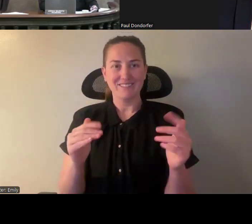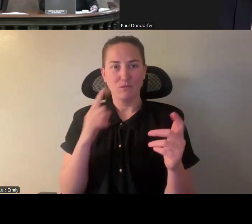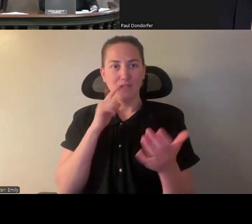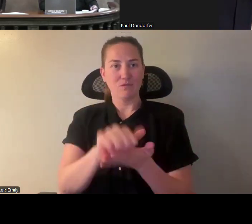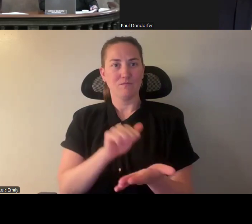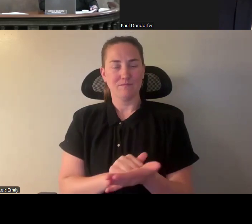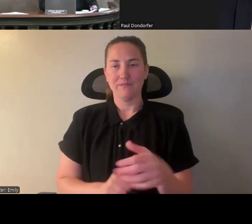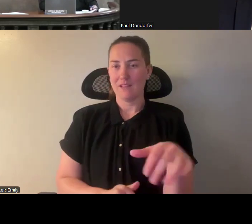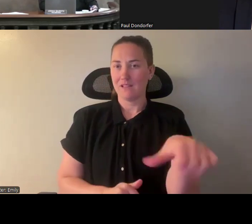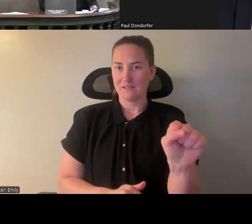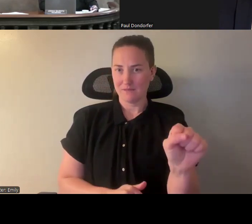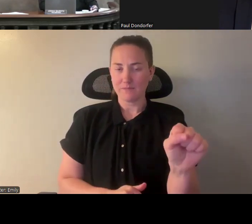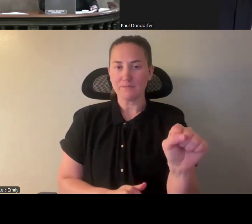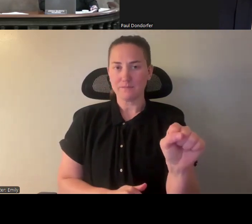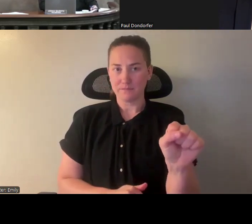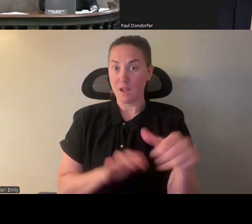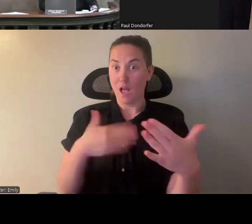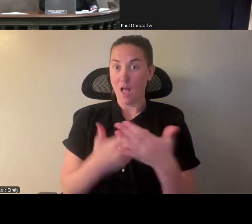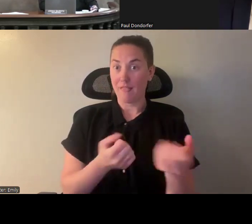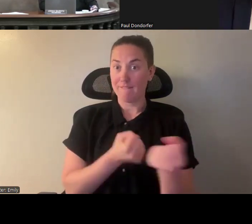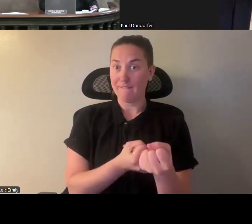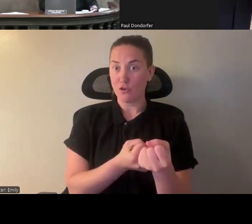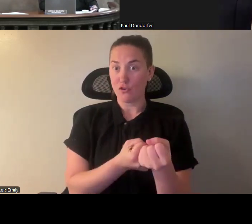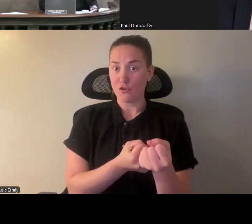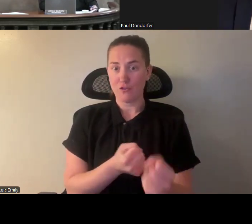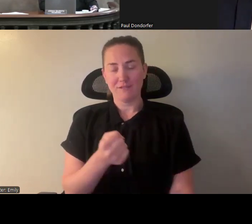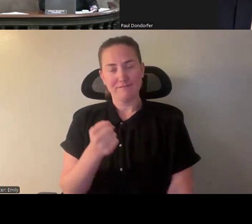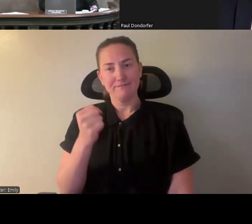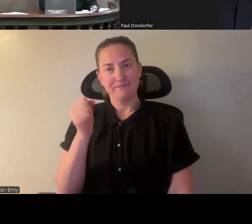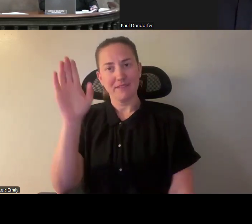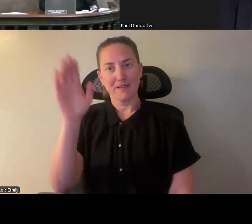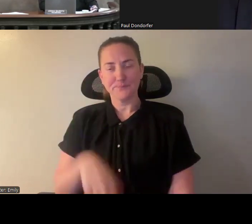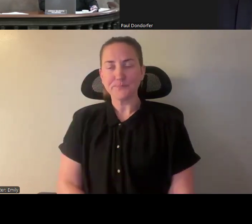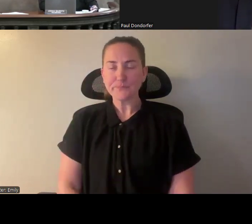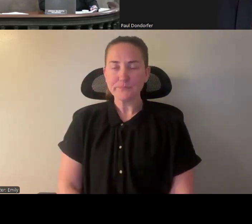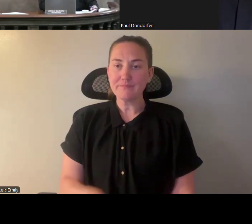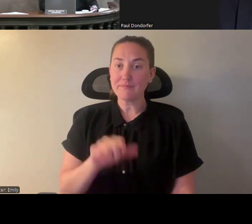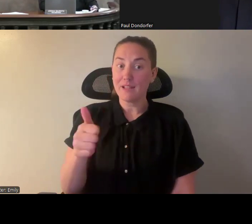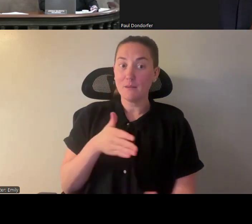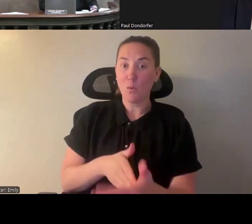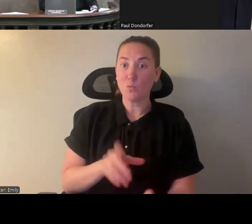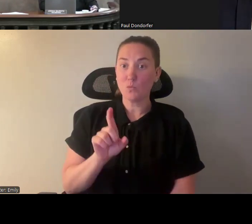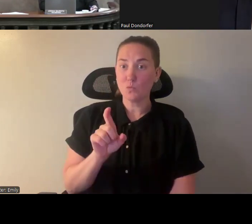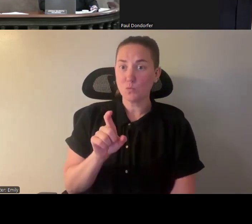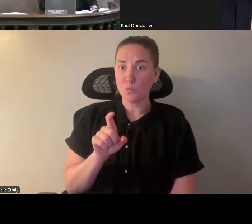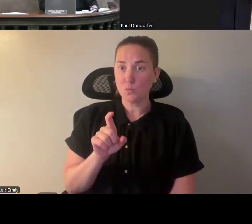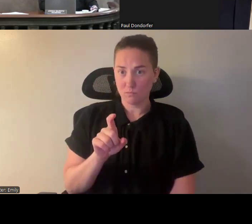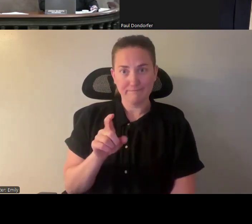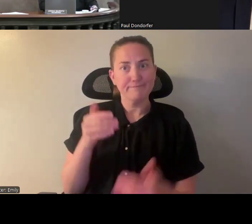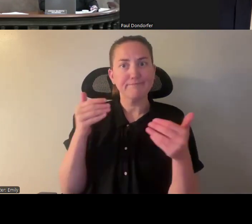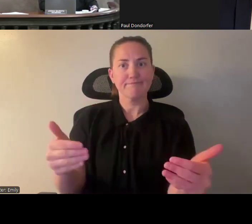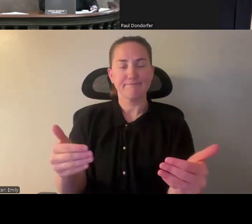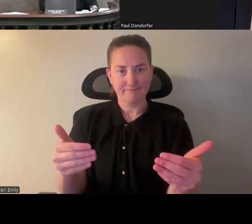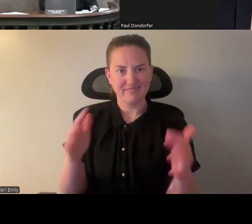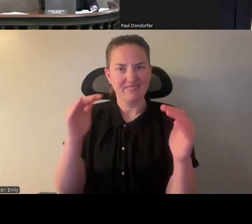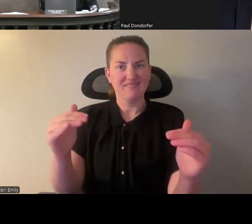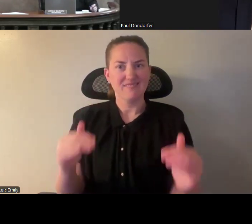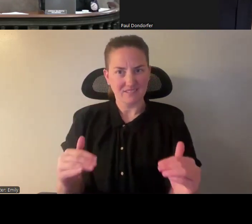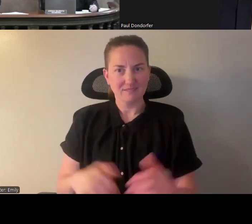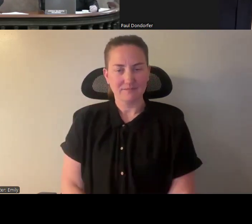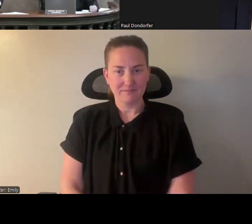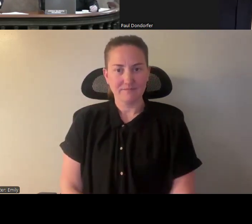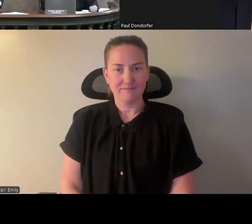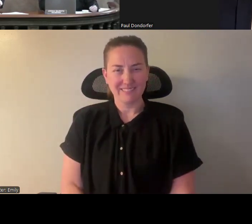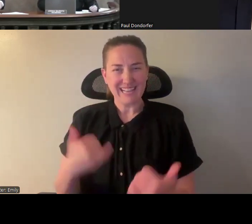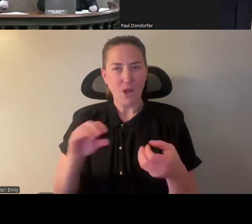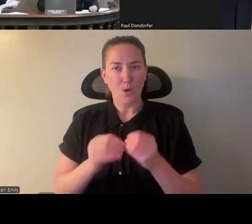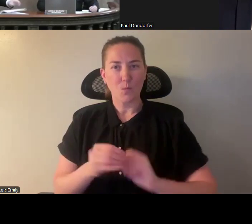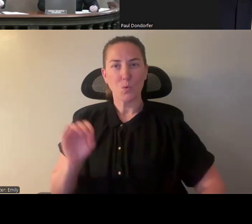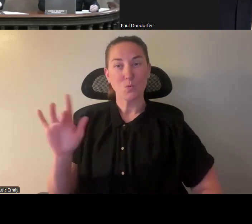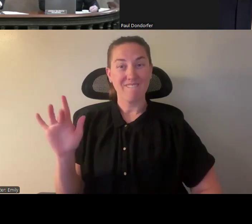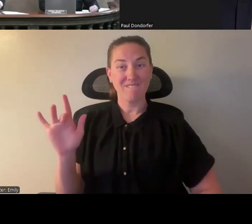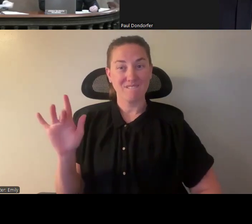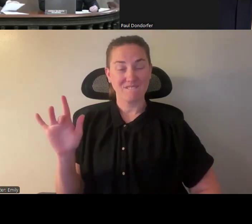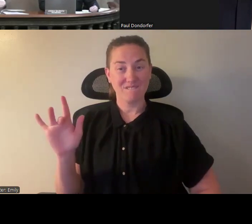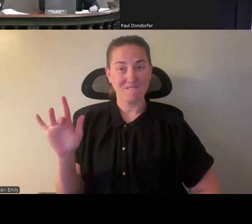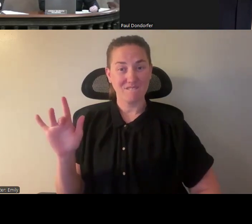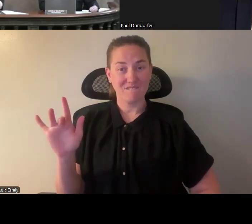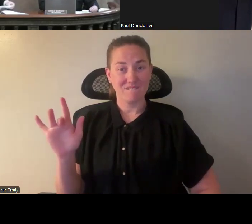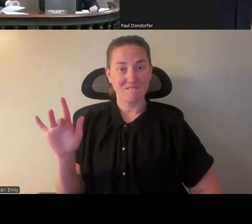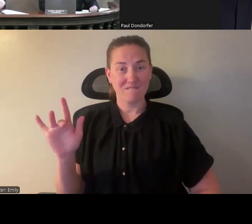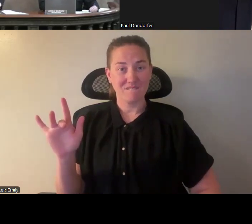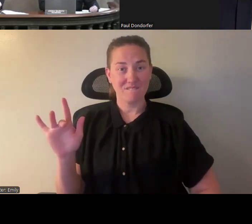Yes Do a vote Yep All in favor I Any opposed Item carries Next item We should be on item number 25